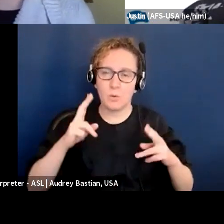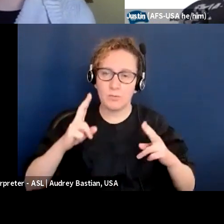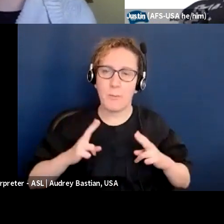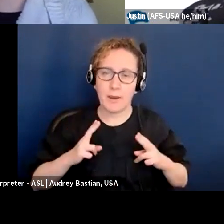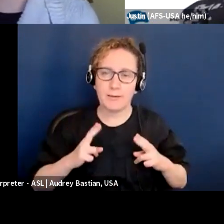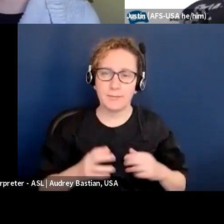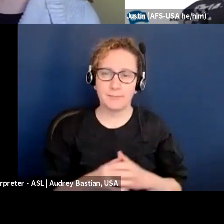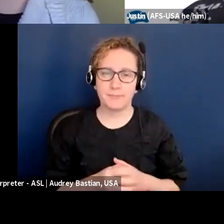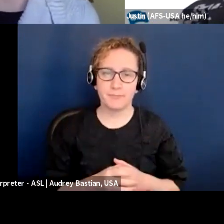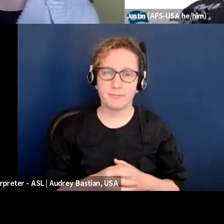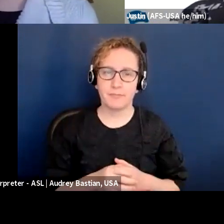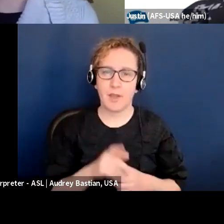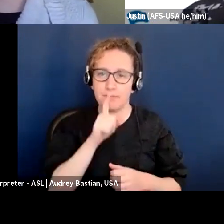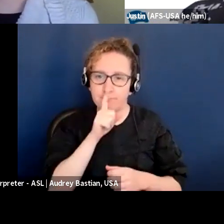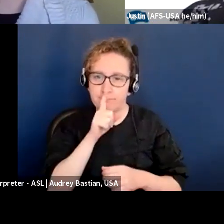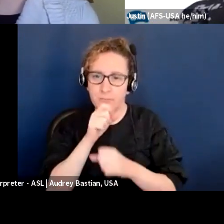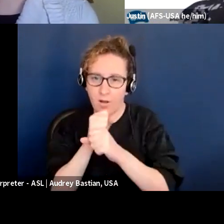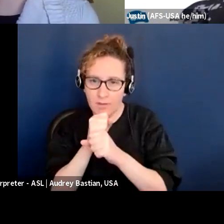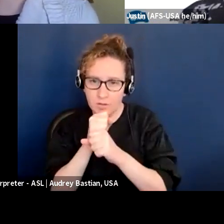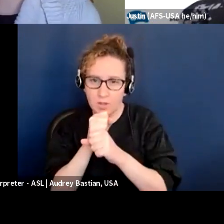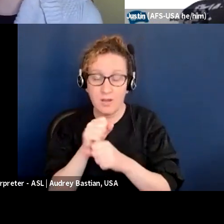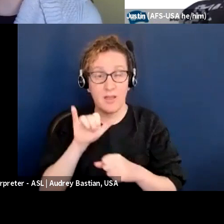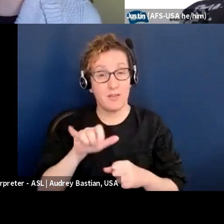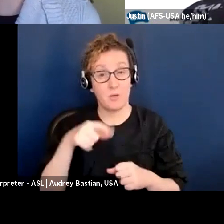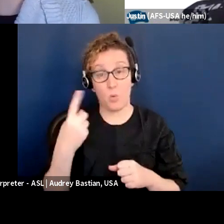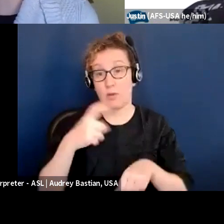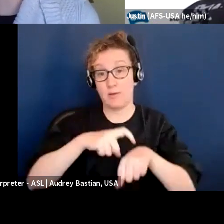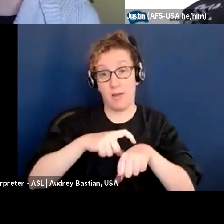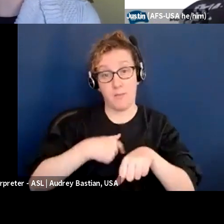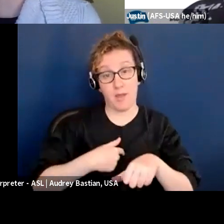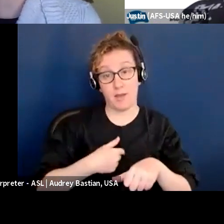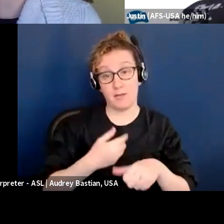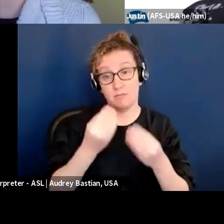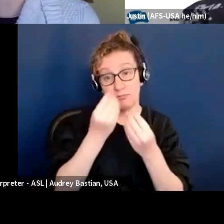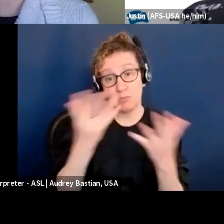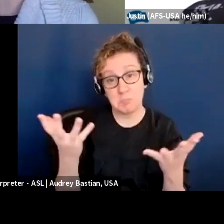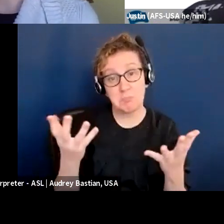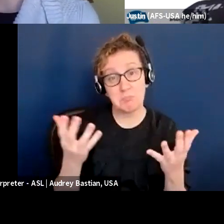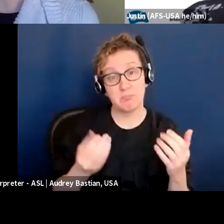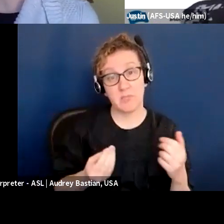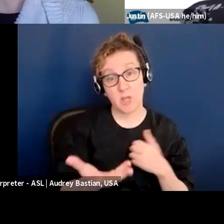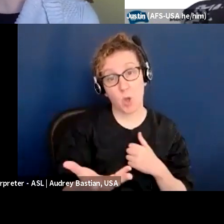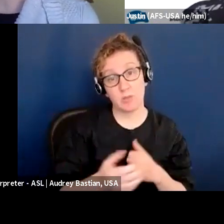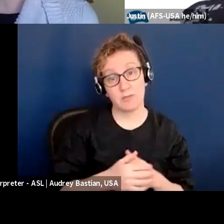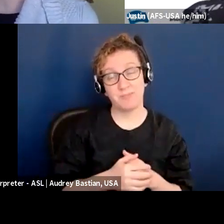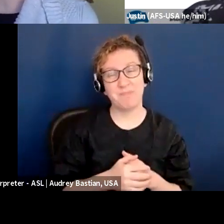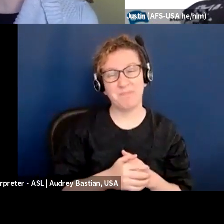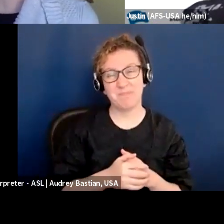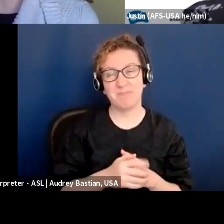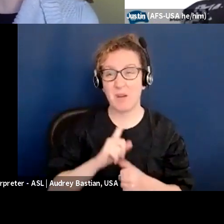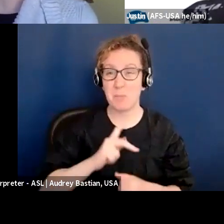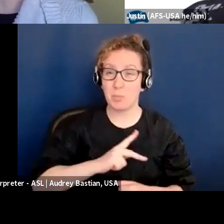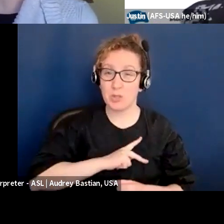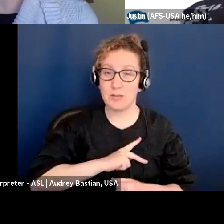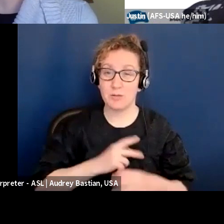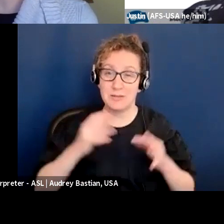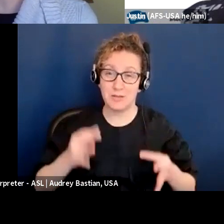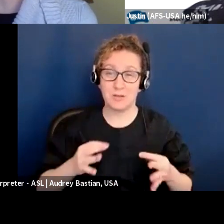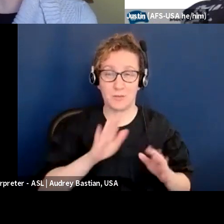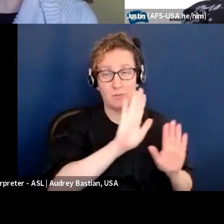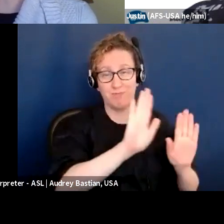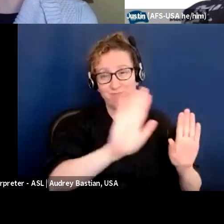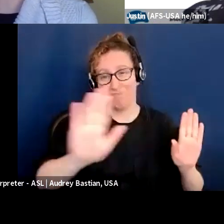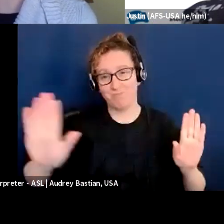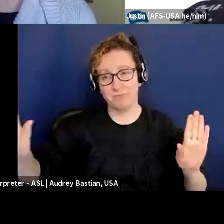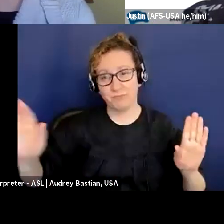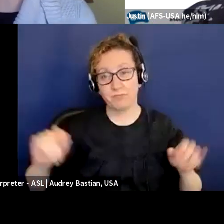That is the only time that I disclose. It is a very personal decision. Once you have